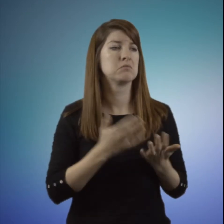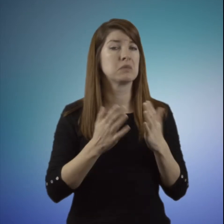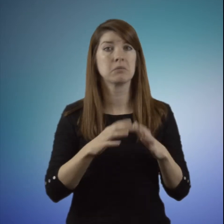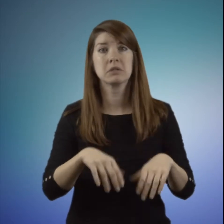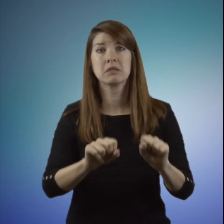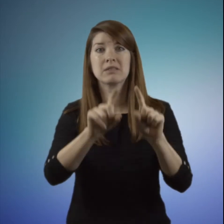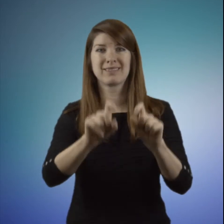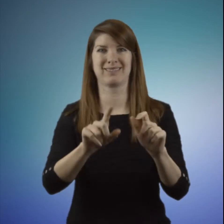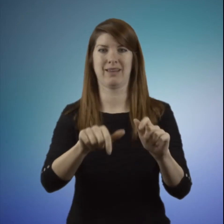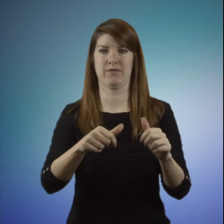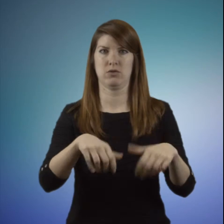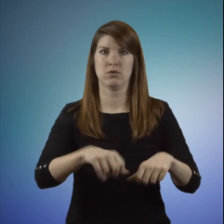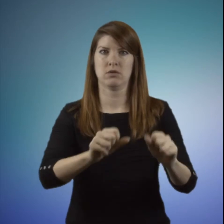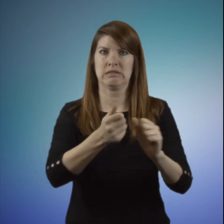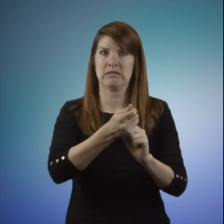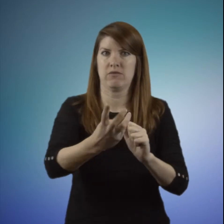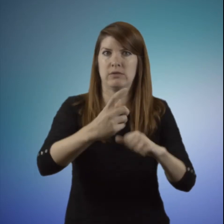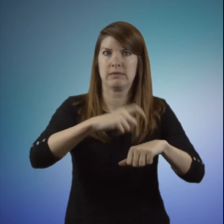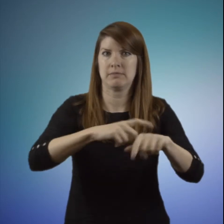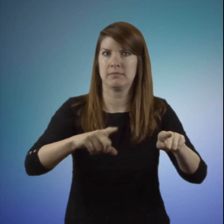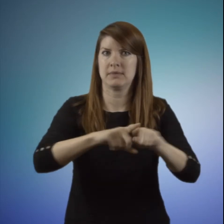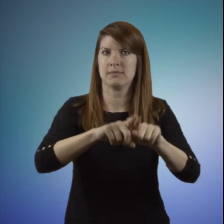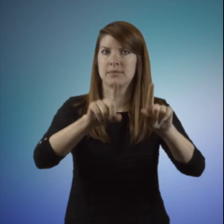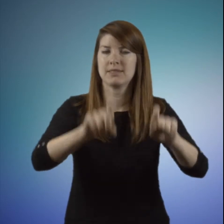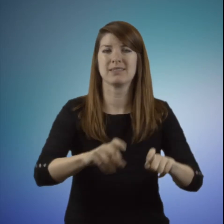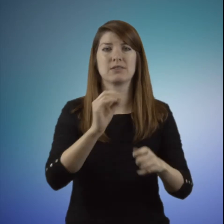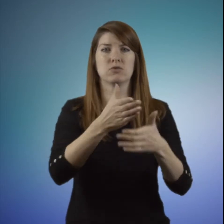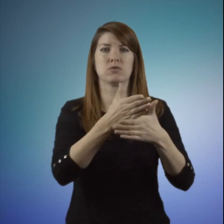And you might average their performance across 5 different times of attempting that.